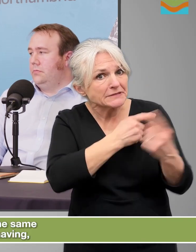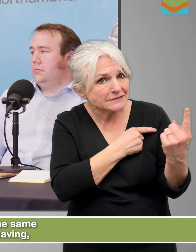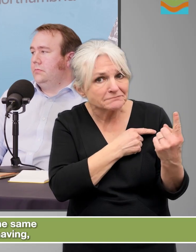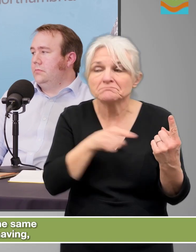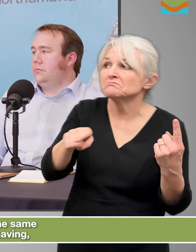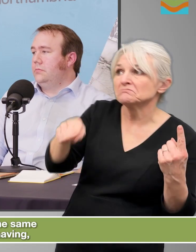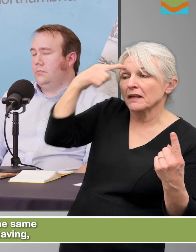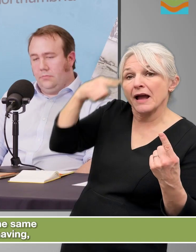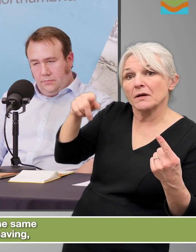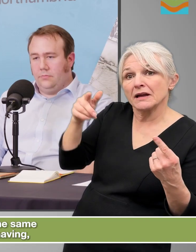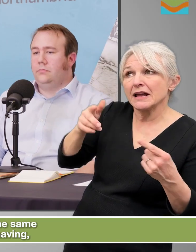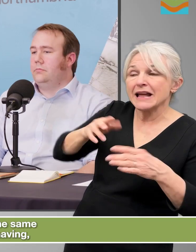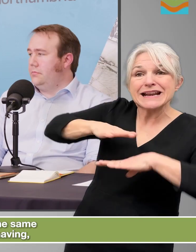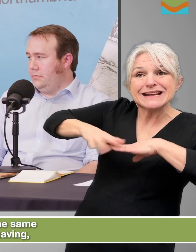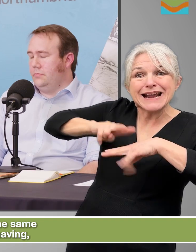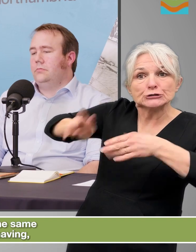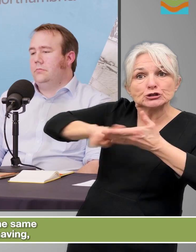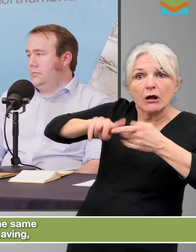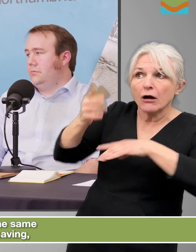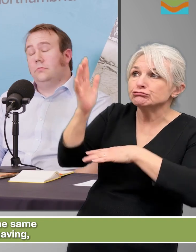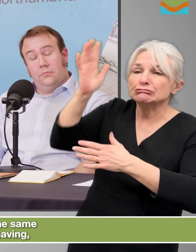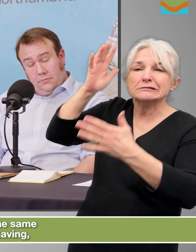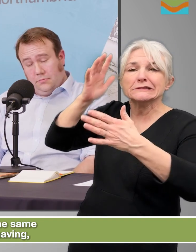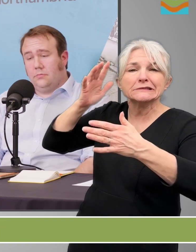people and nature positivity. The same conversation that CIWEM is having,